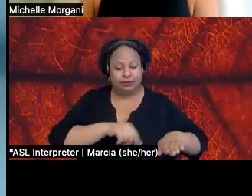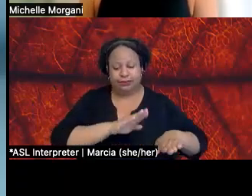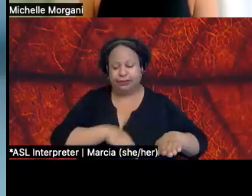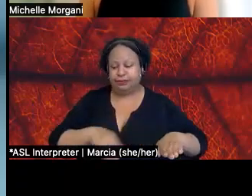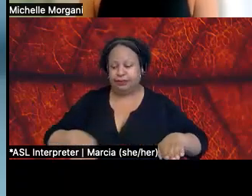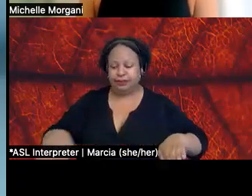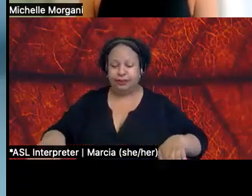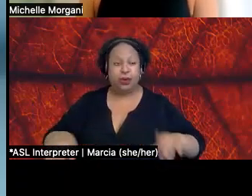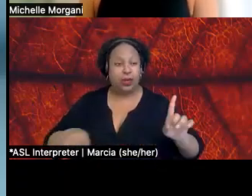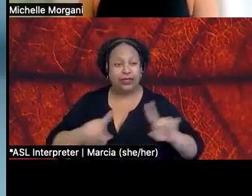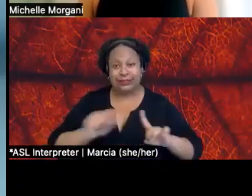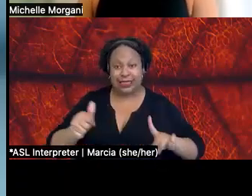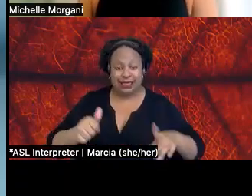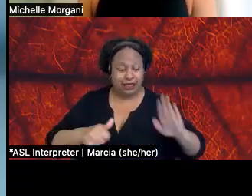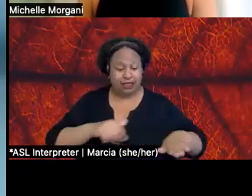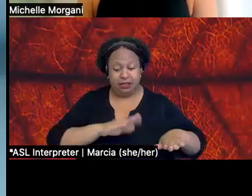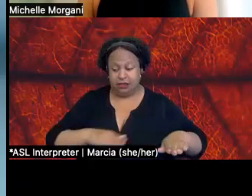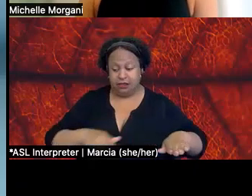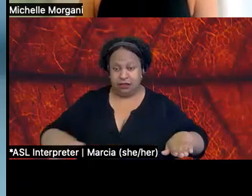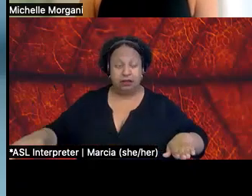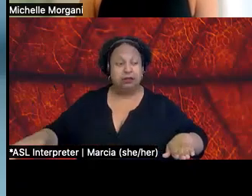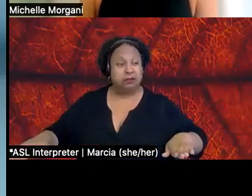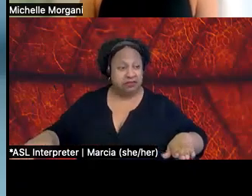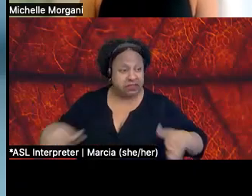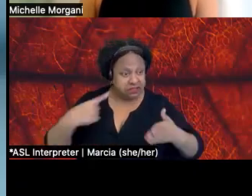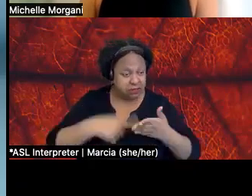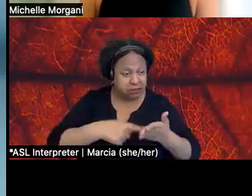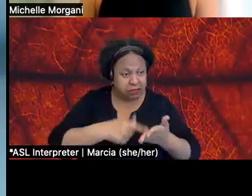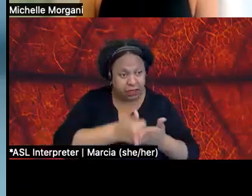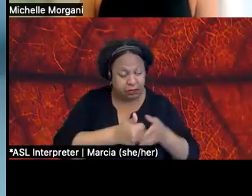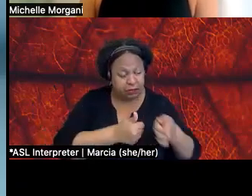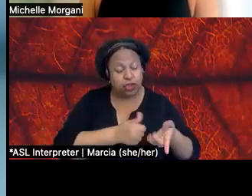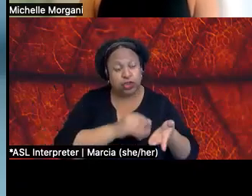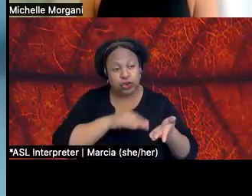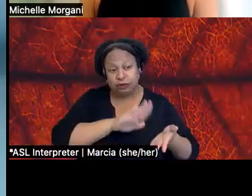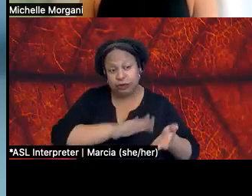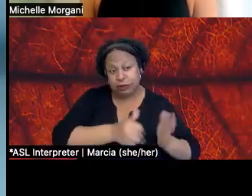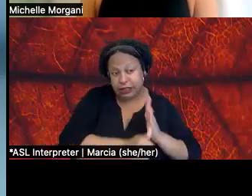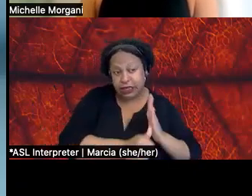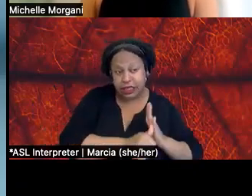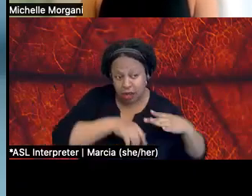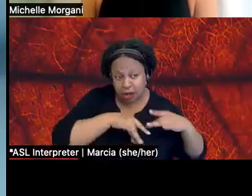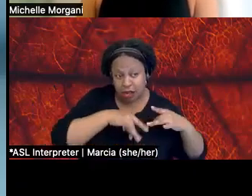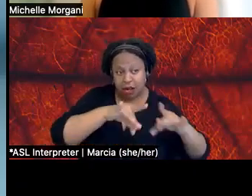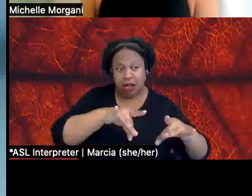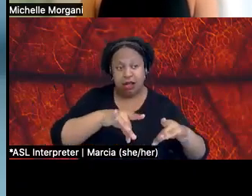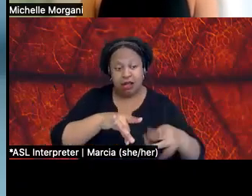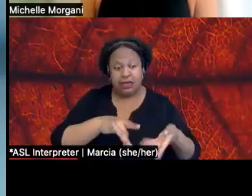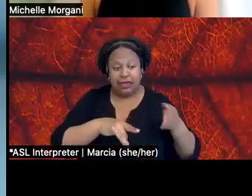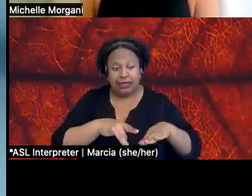And that can be very helpful to scaffold the student's ability to pick their place on that scale.